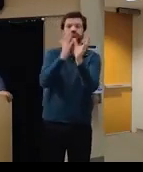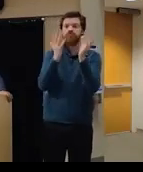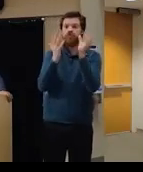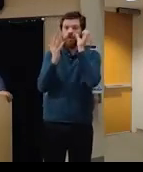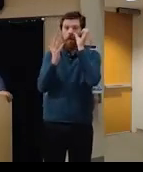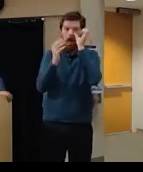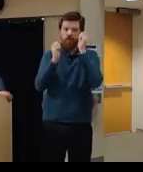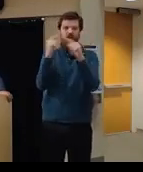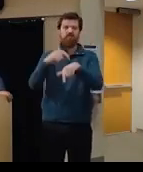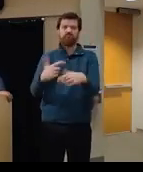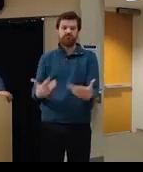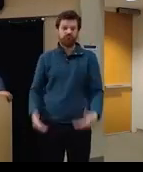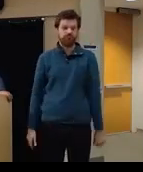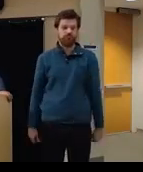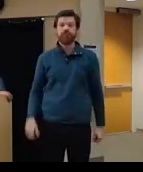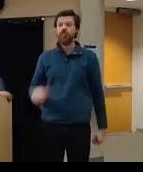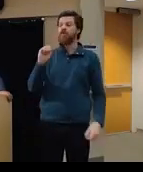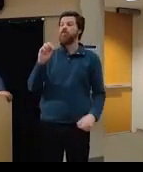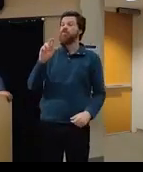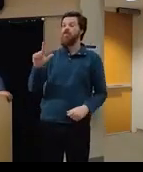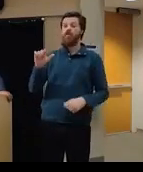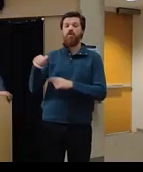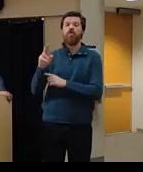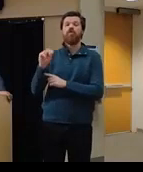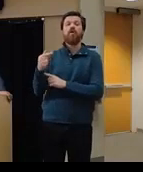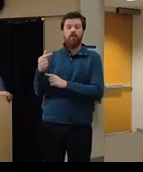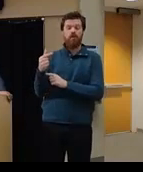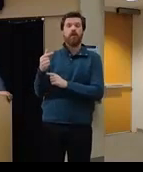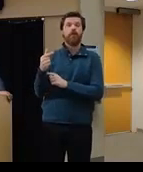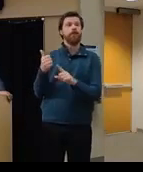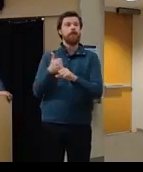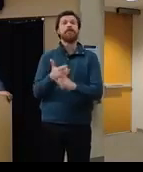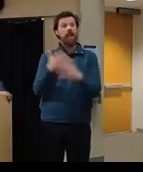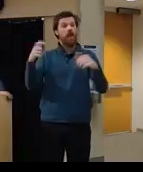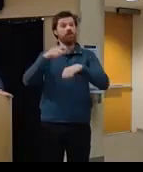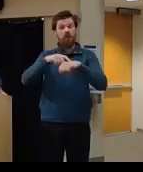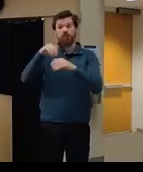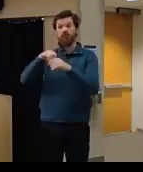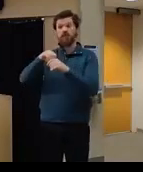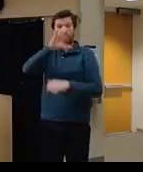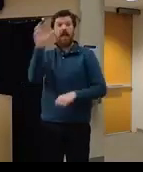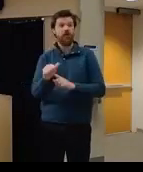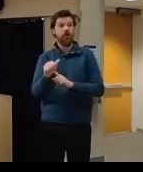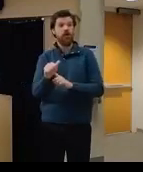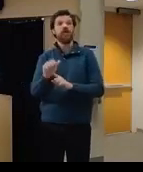of all time call Young interestingly spent a lot of time in Africa in fact his his concept of the